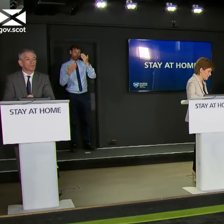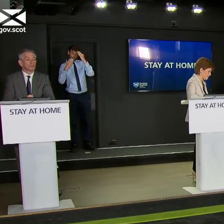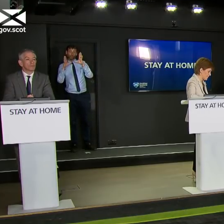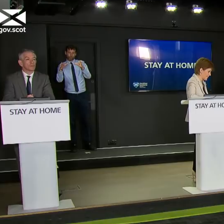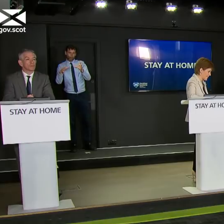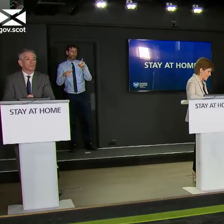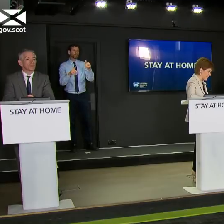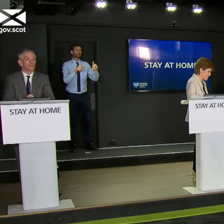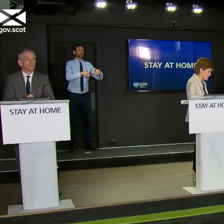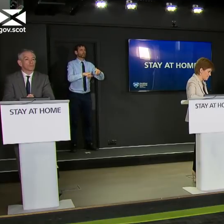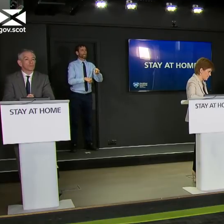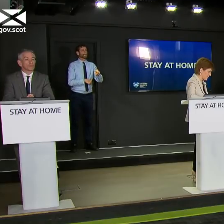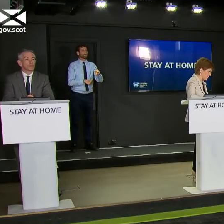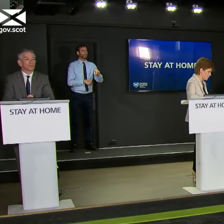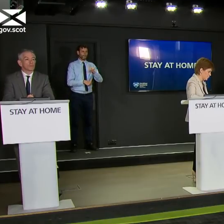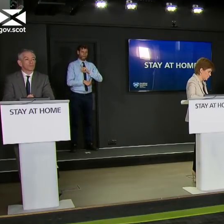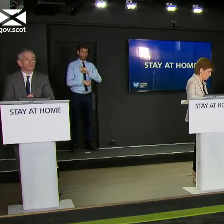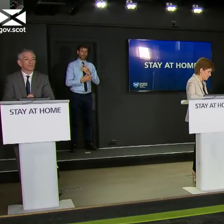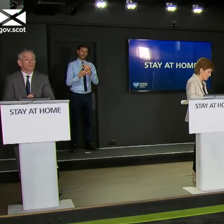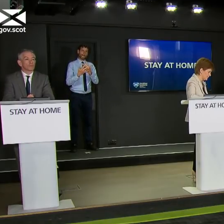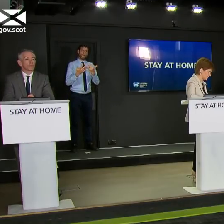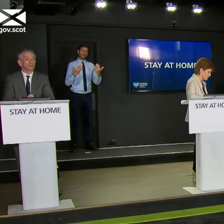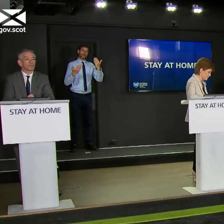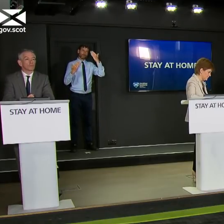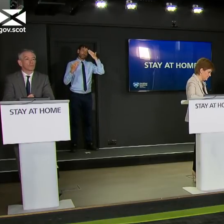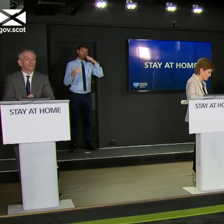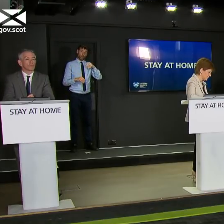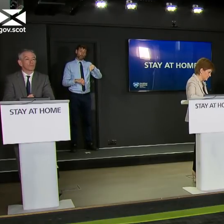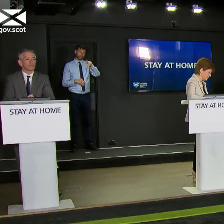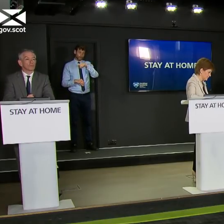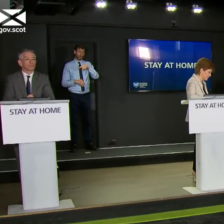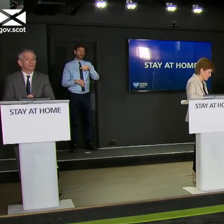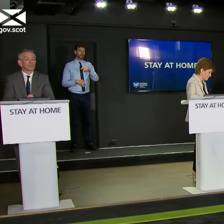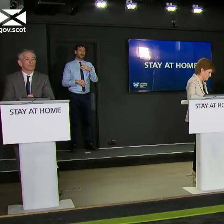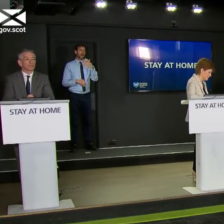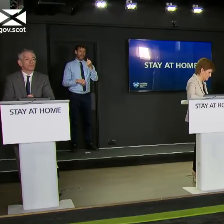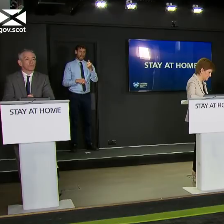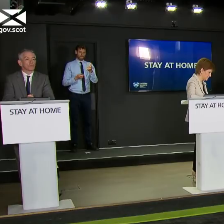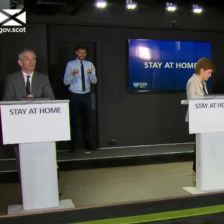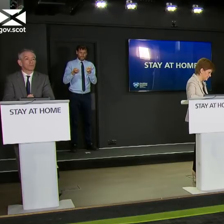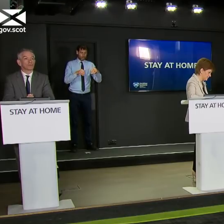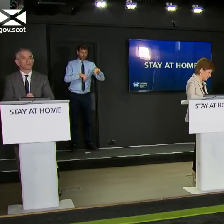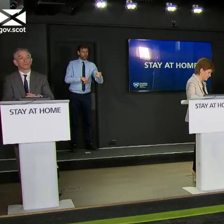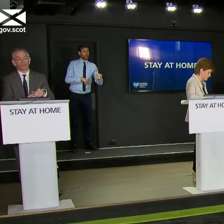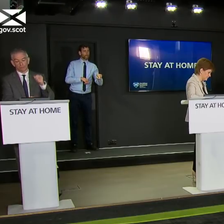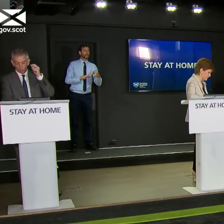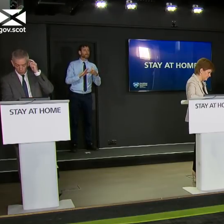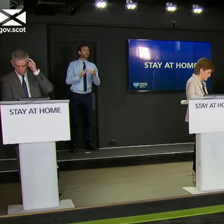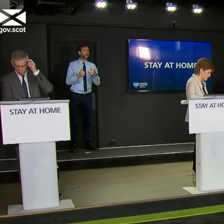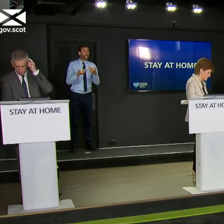businesses are retailers or include retail in their operations such as gift shops. Are